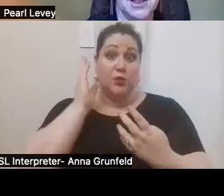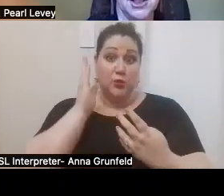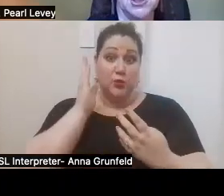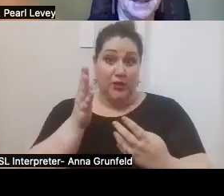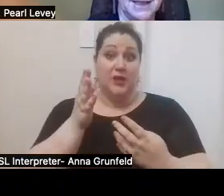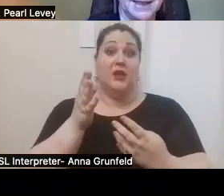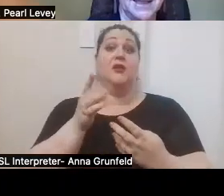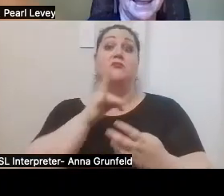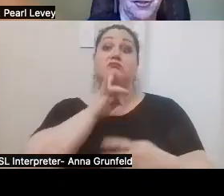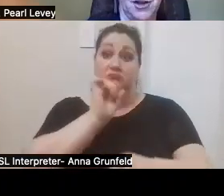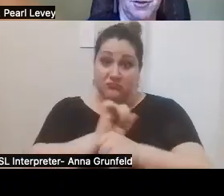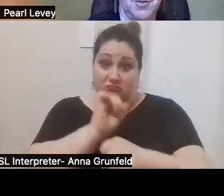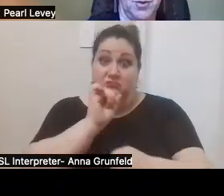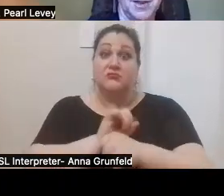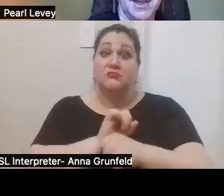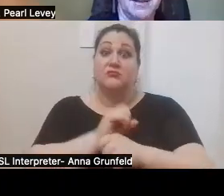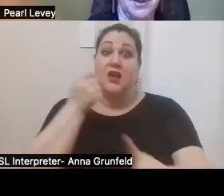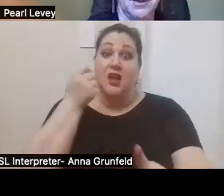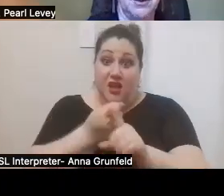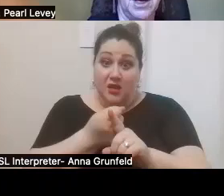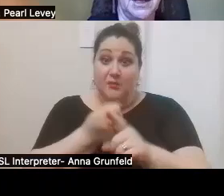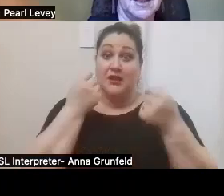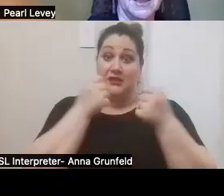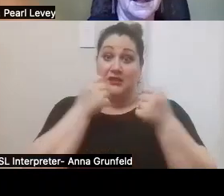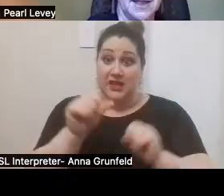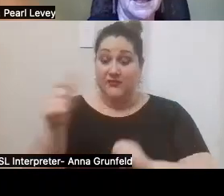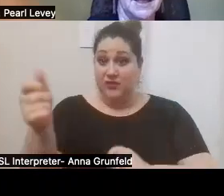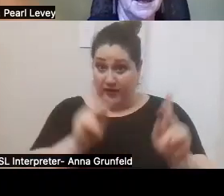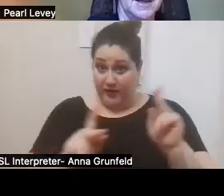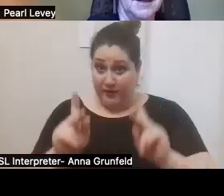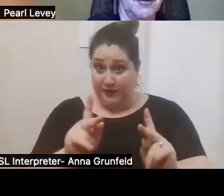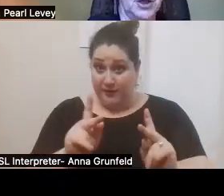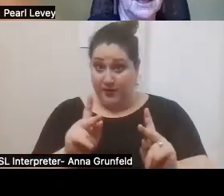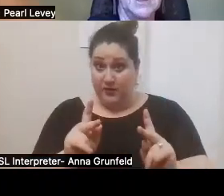the word legitimately is very important that we really consider that fully